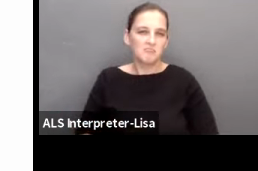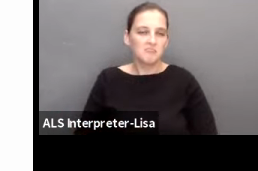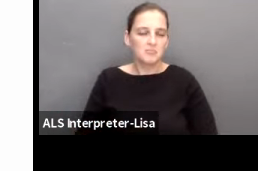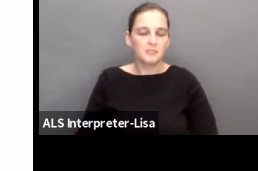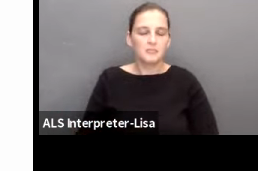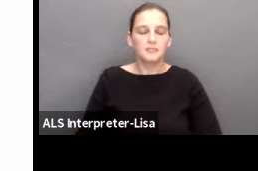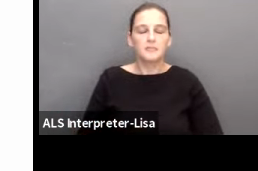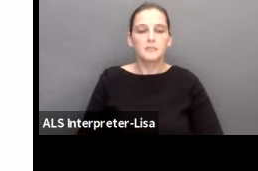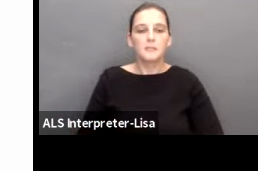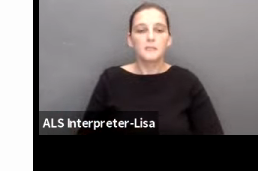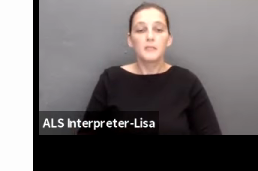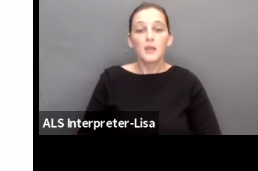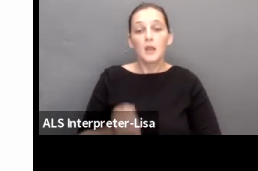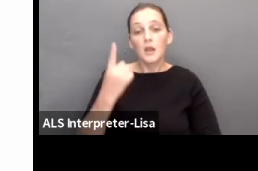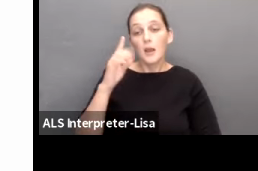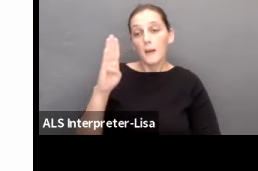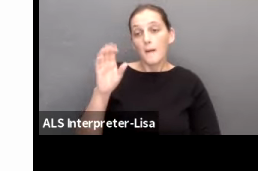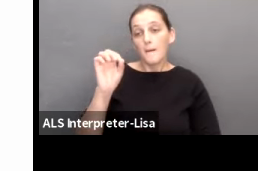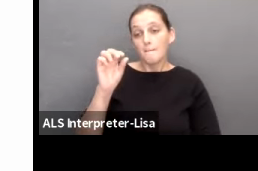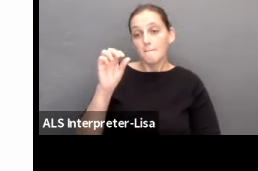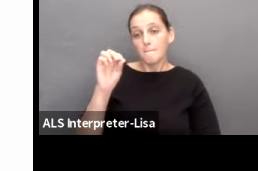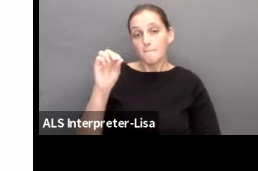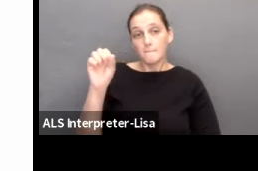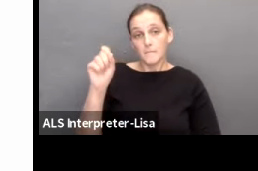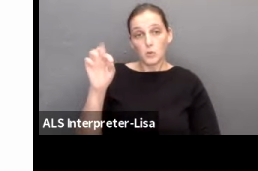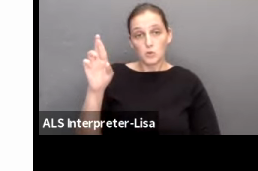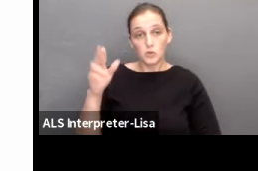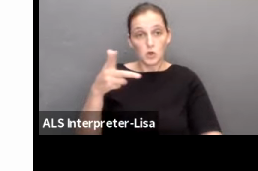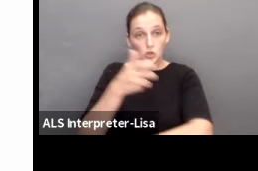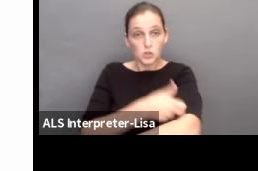And the goal of the booster shot, is that they found that over time